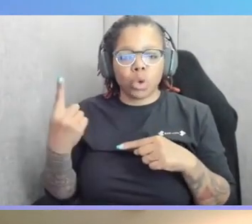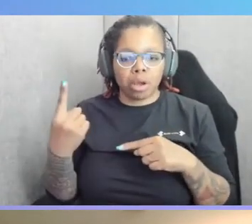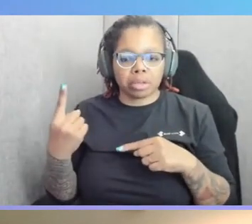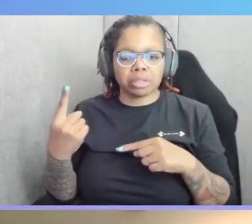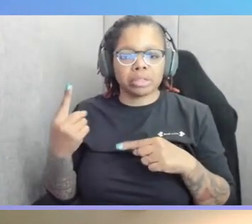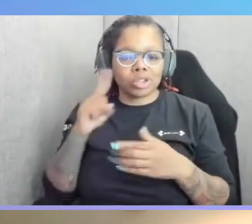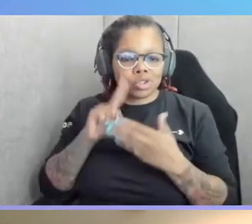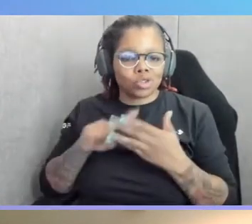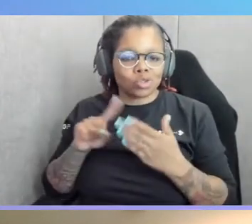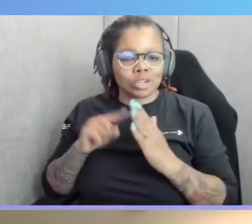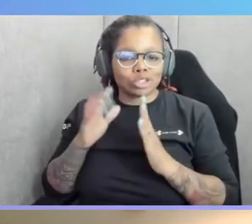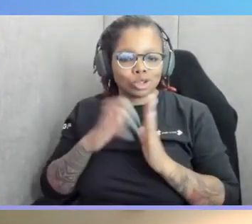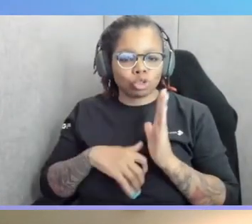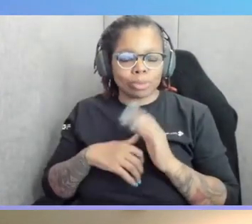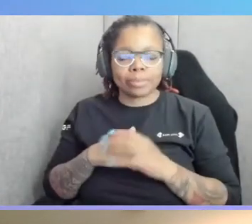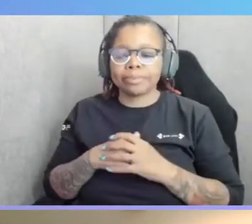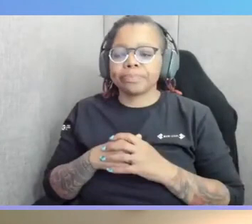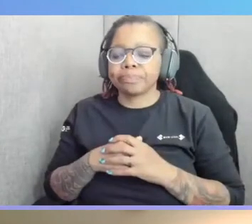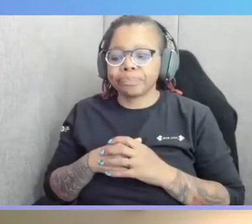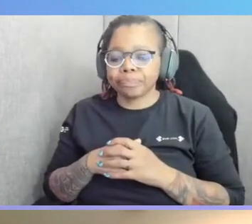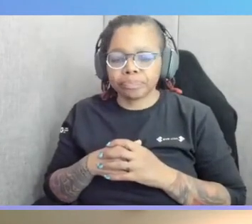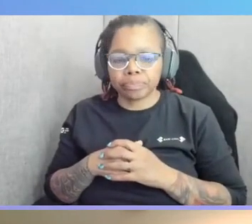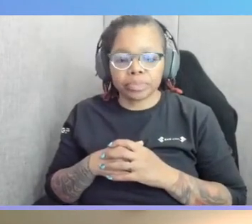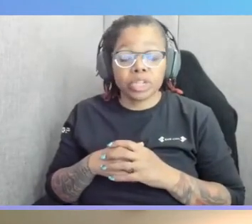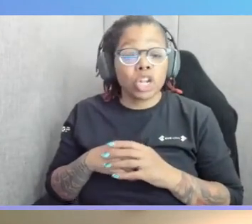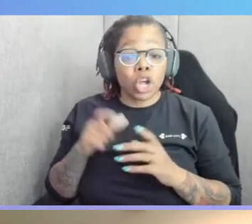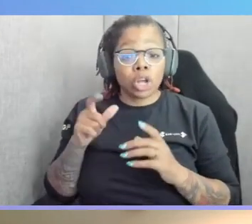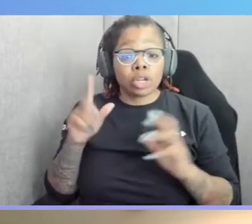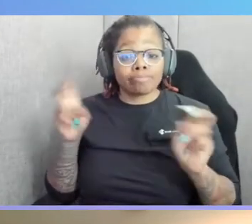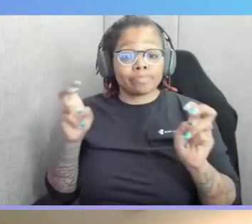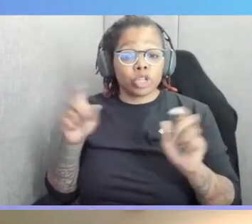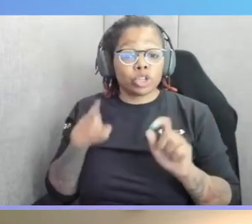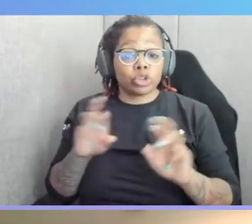Uh research script. Uh, you are preparing to visit the library